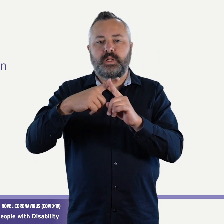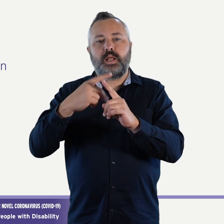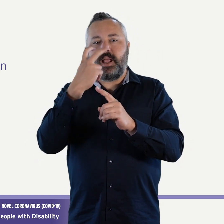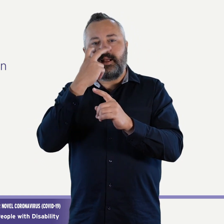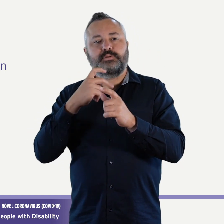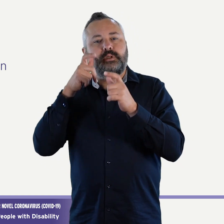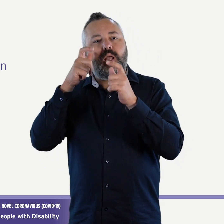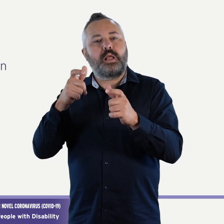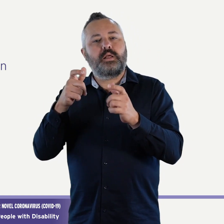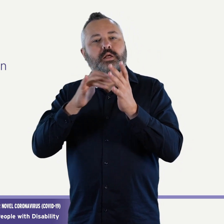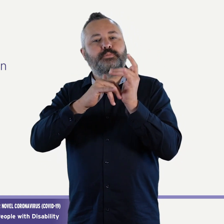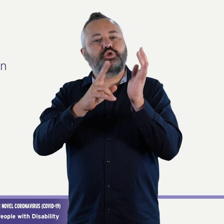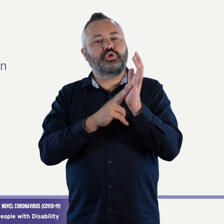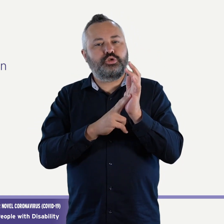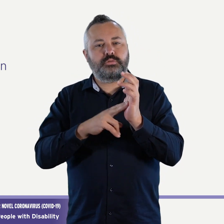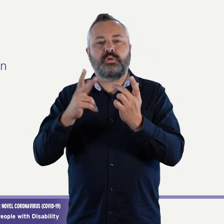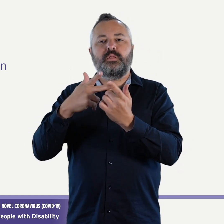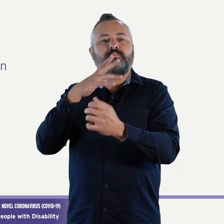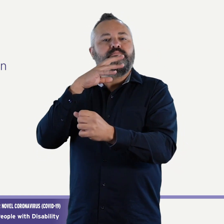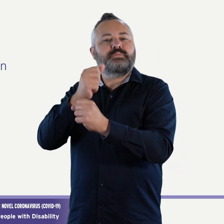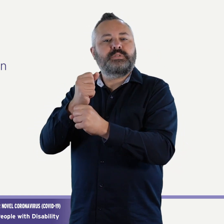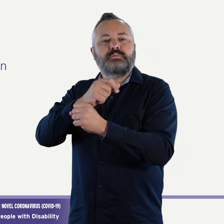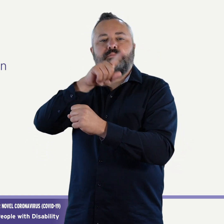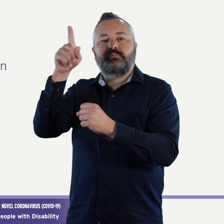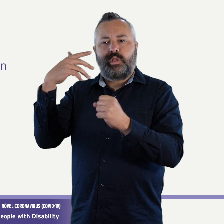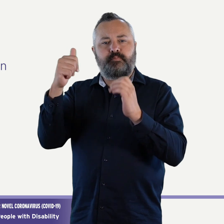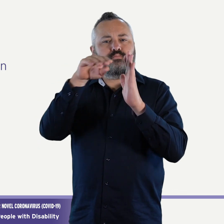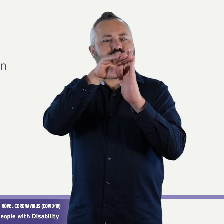the Aged Care Quality and Safety Commission and state and territory regulators and